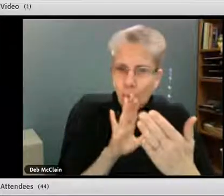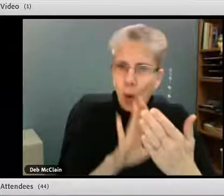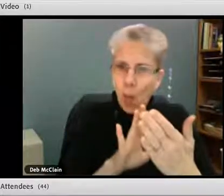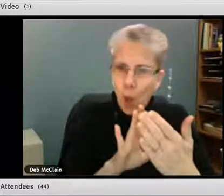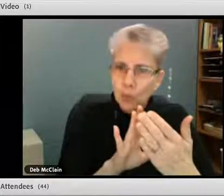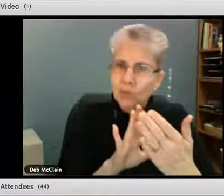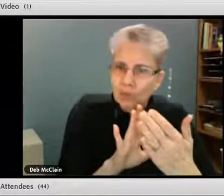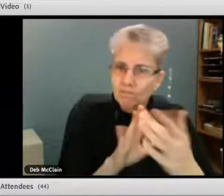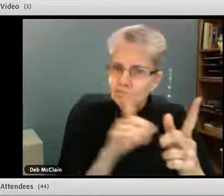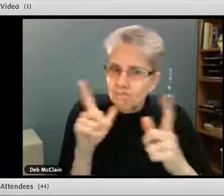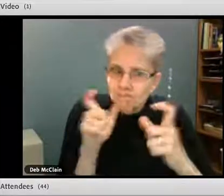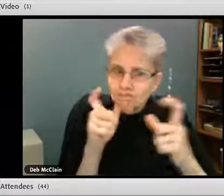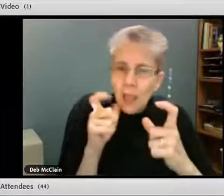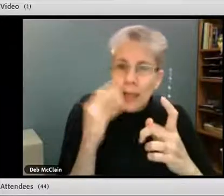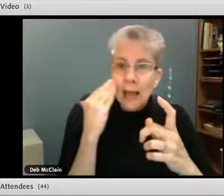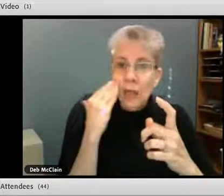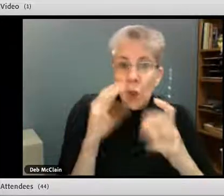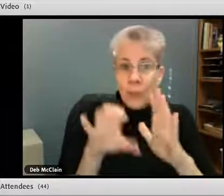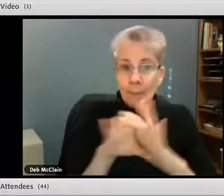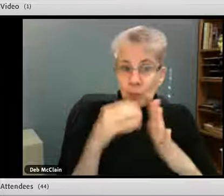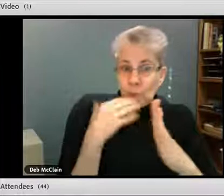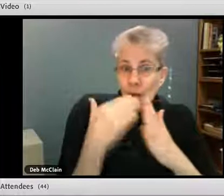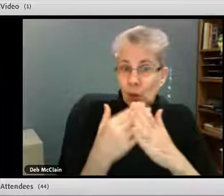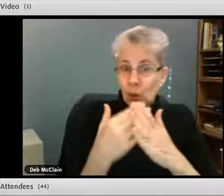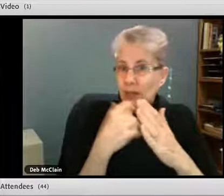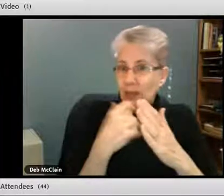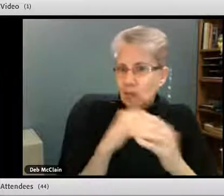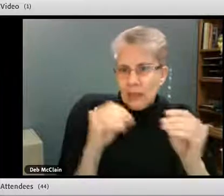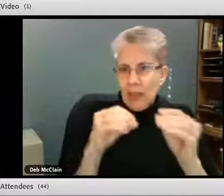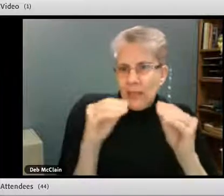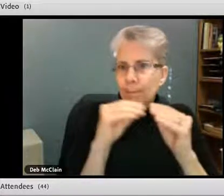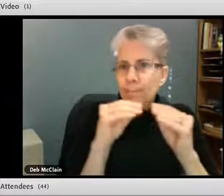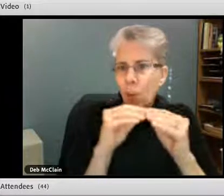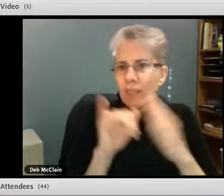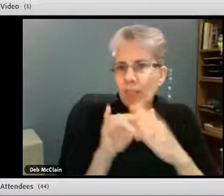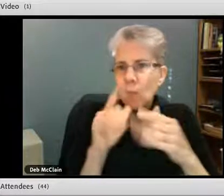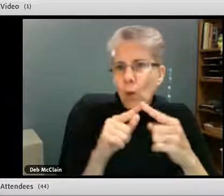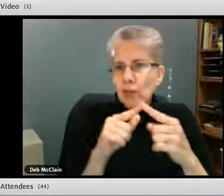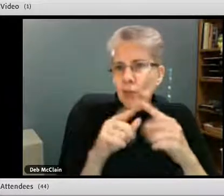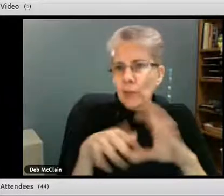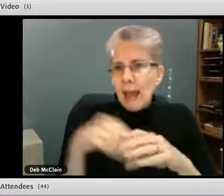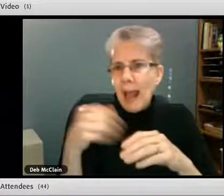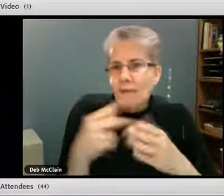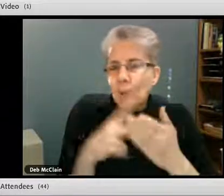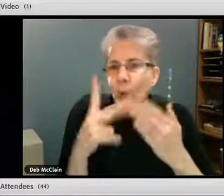Because there's nothing worse than when you get out of the program, you're uploading the pictures 20 minutes later, and you go,